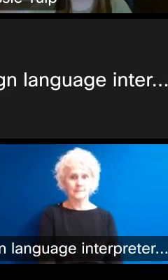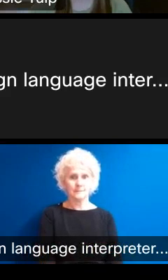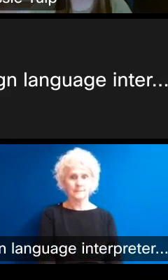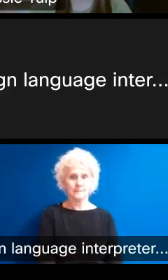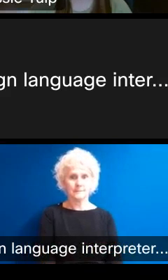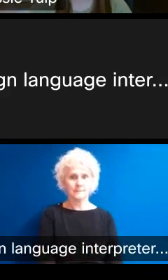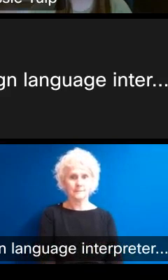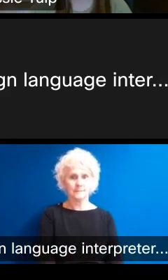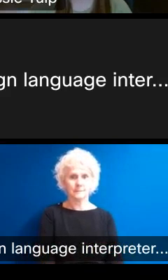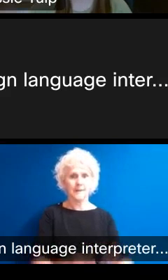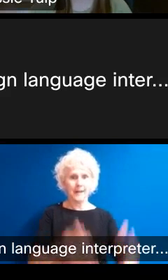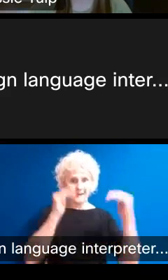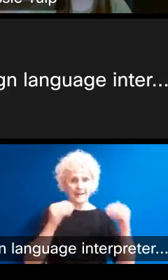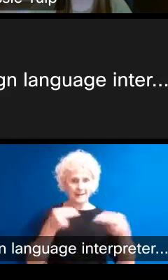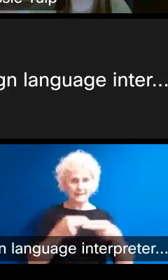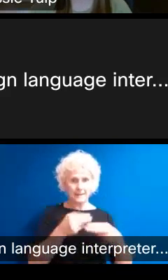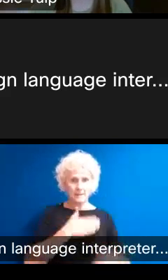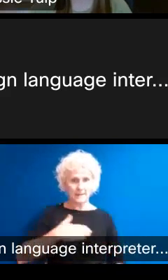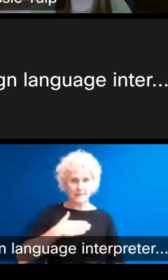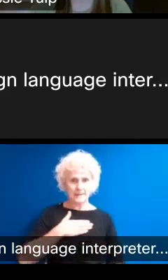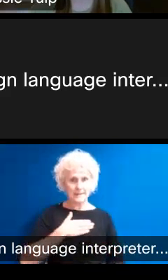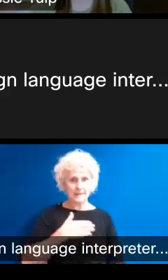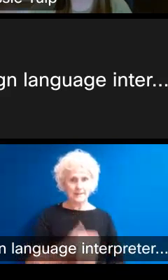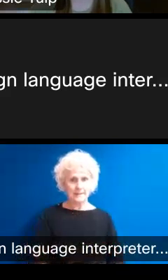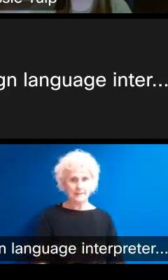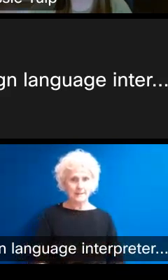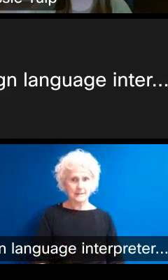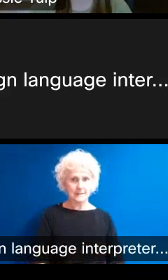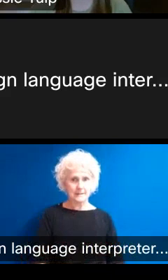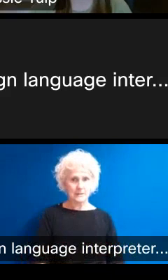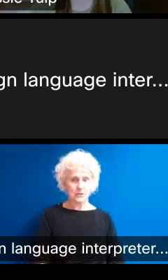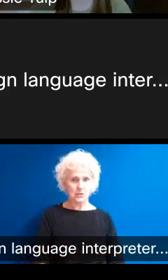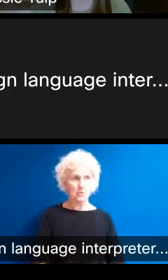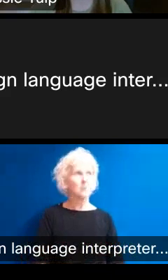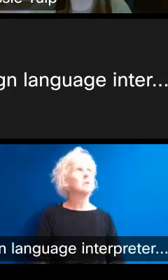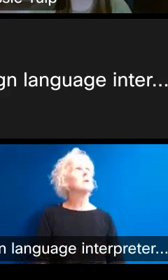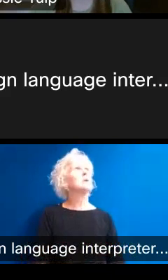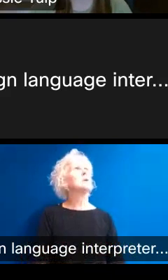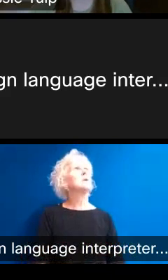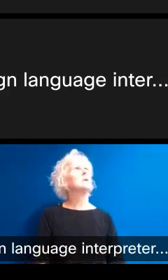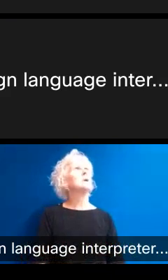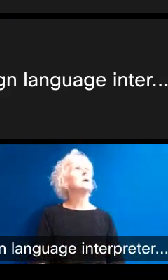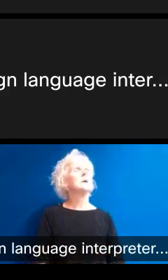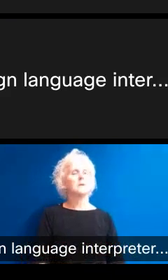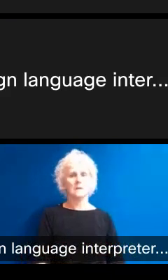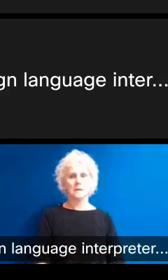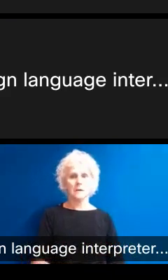Next slide, please. - [Liz] This is Liz. I have the